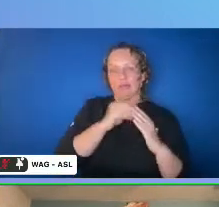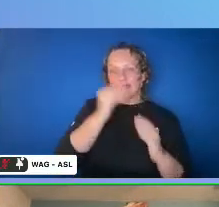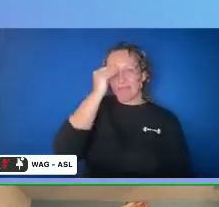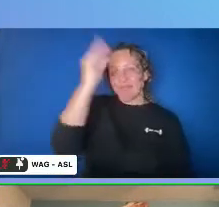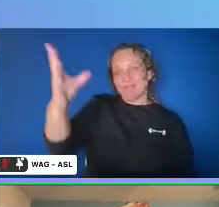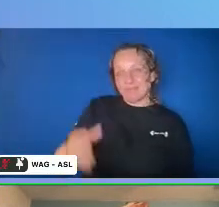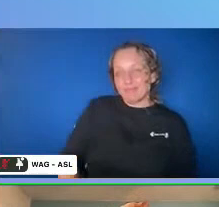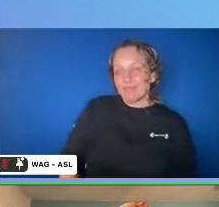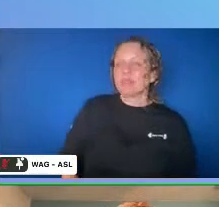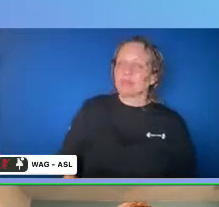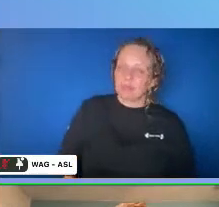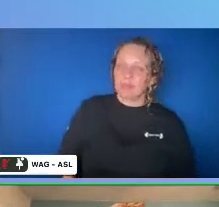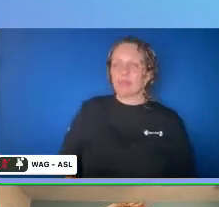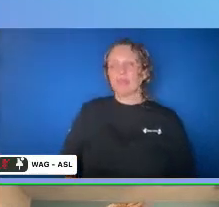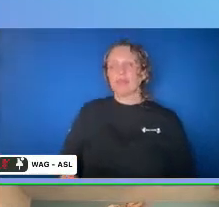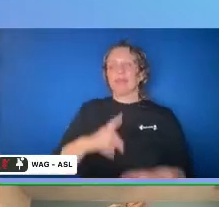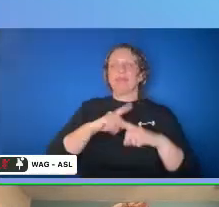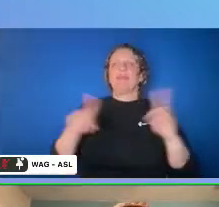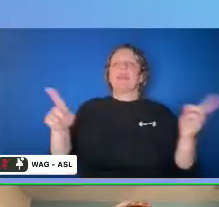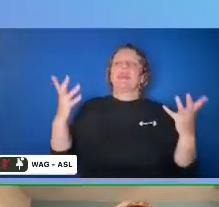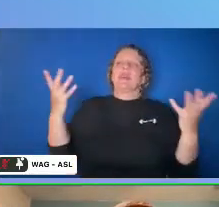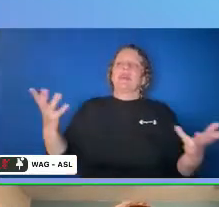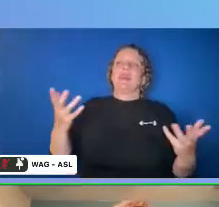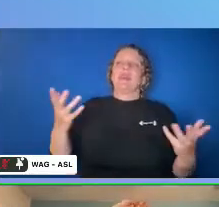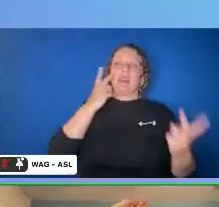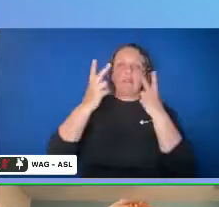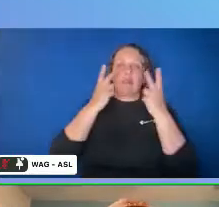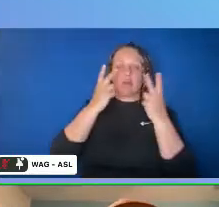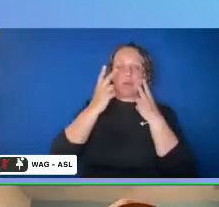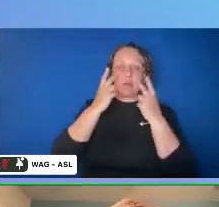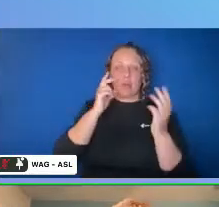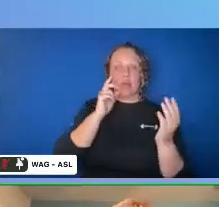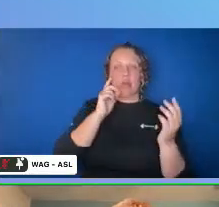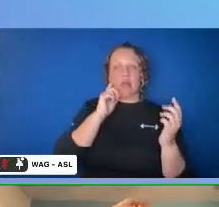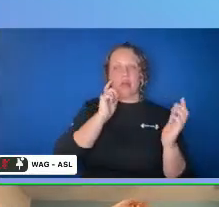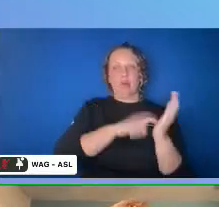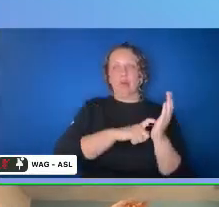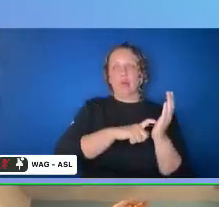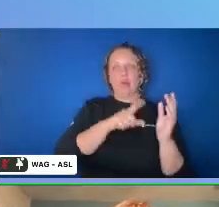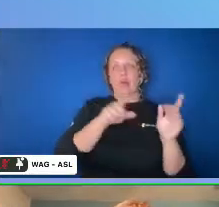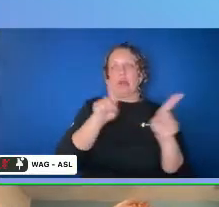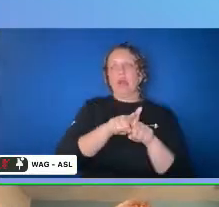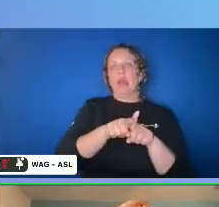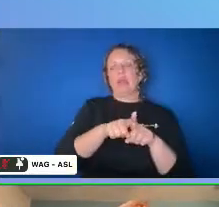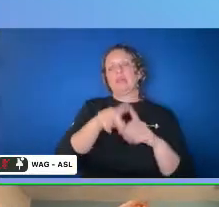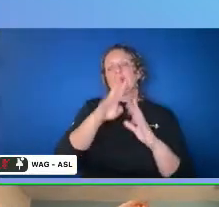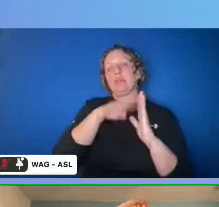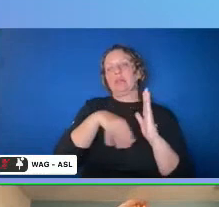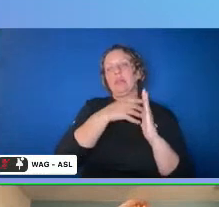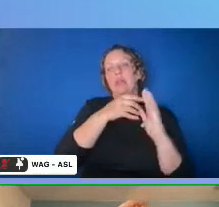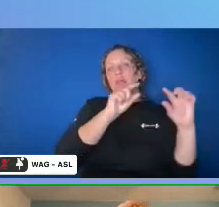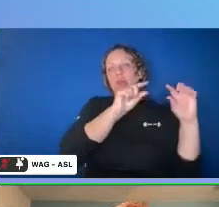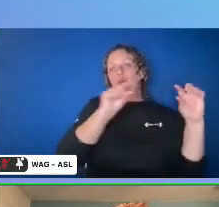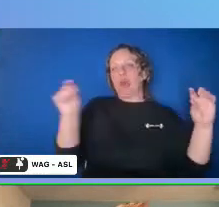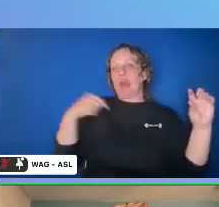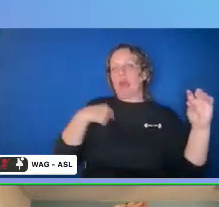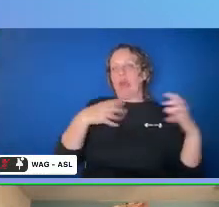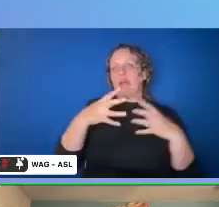The things that are visibly marked as table headers, they have a gray background in bold text across the top row,